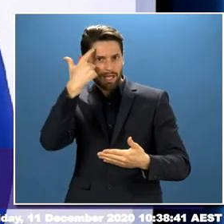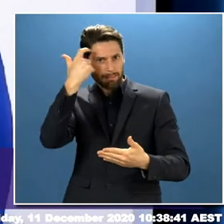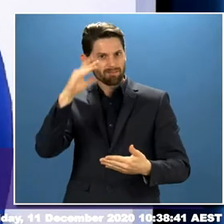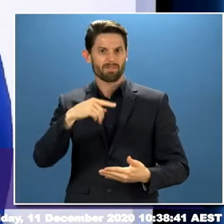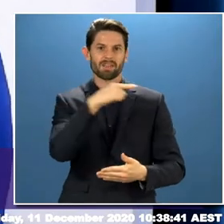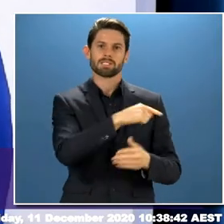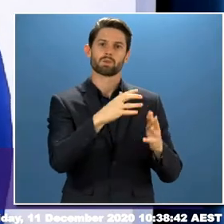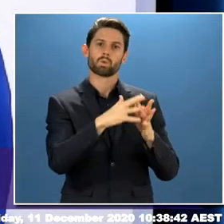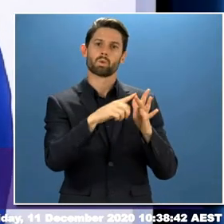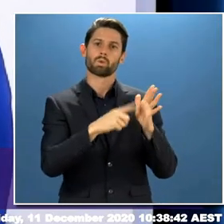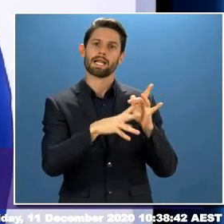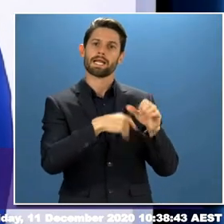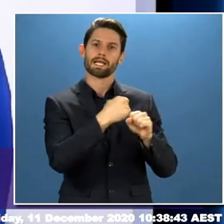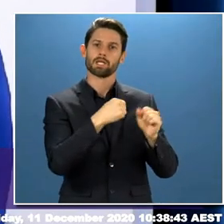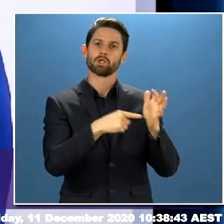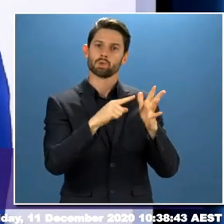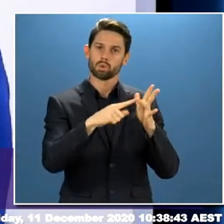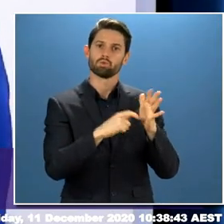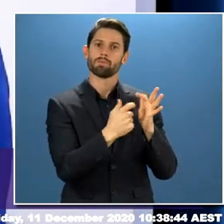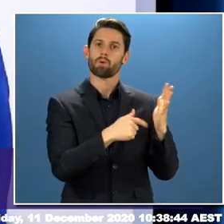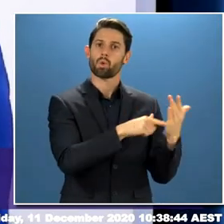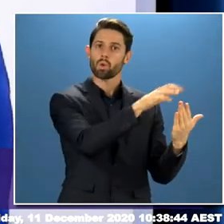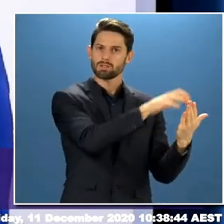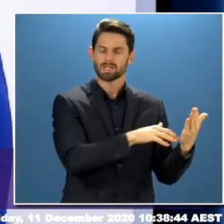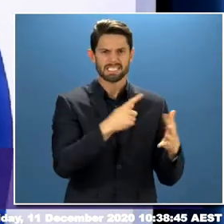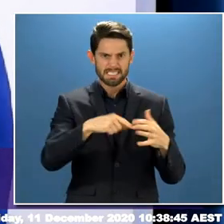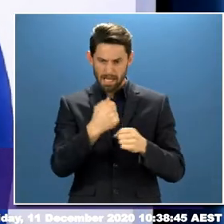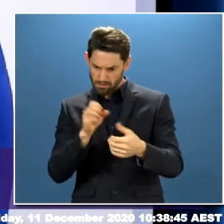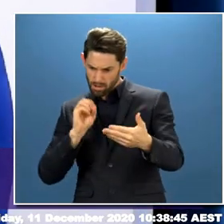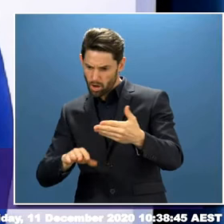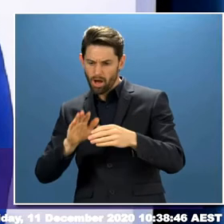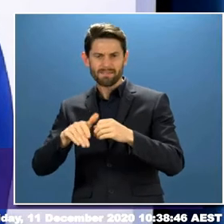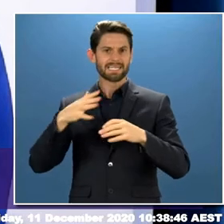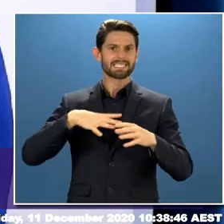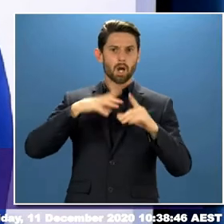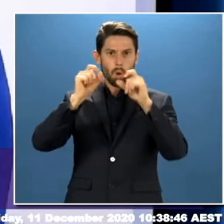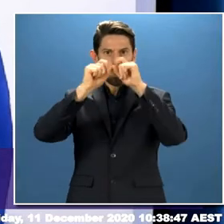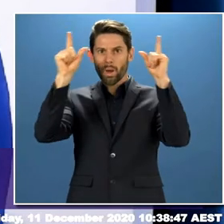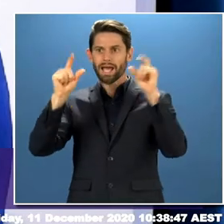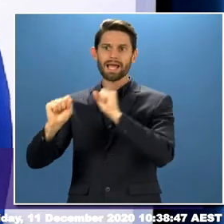around national education campaigns, expanding an agency like the Workplace